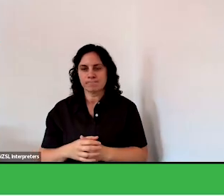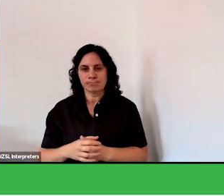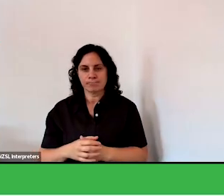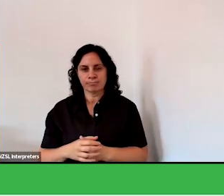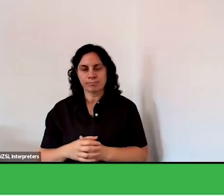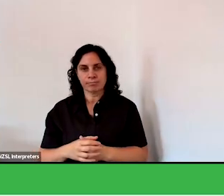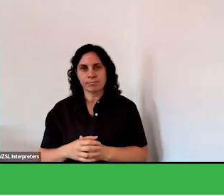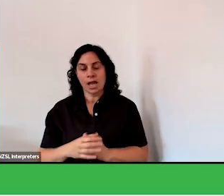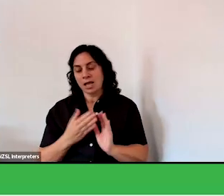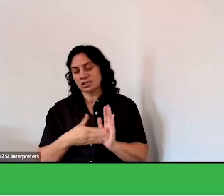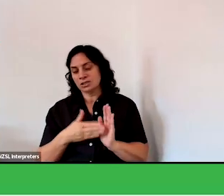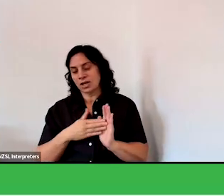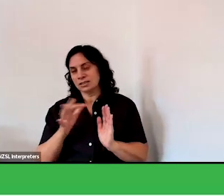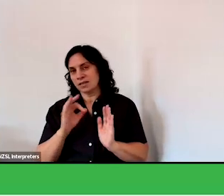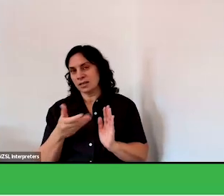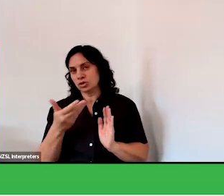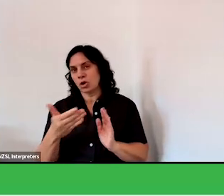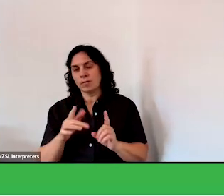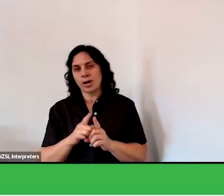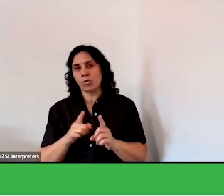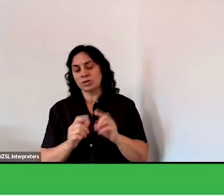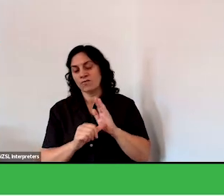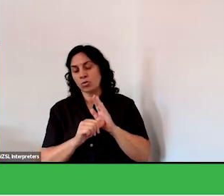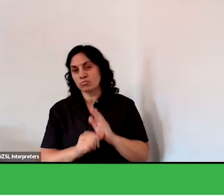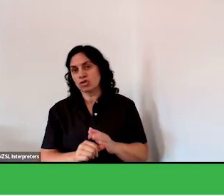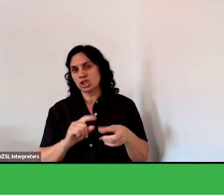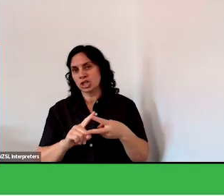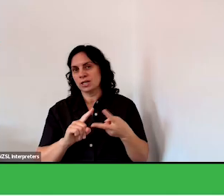but we did also see similar patterns for depression and anxiety transitioning.